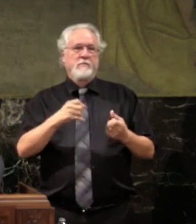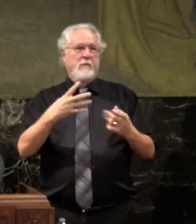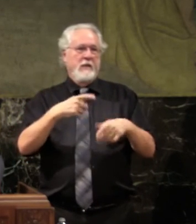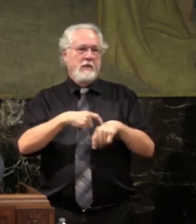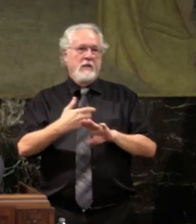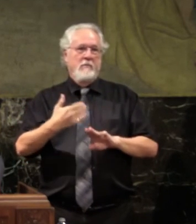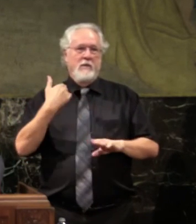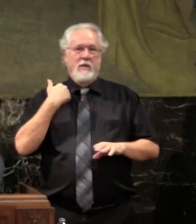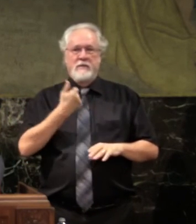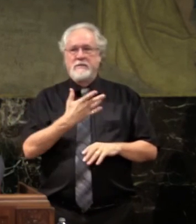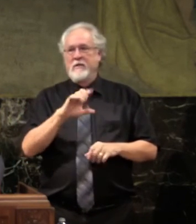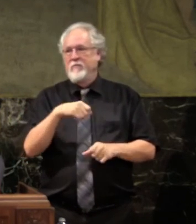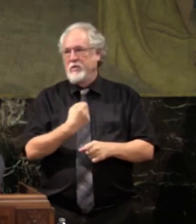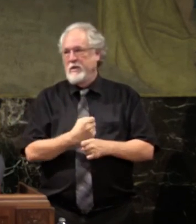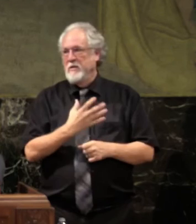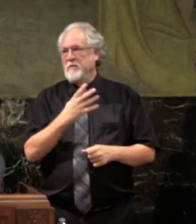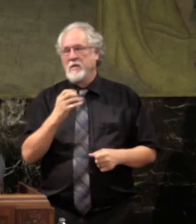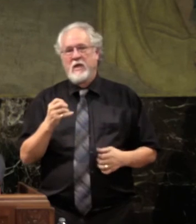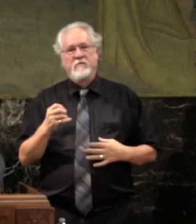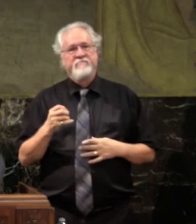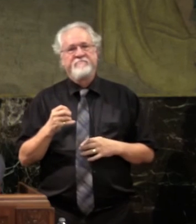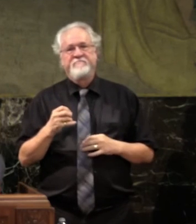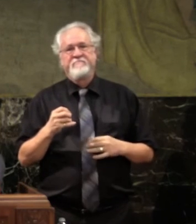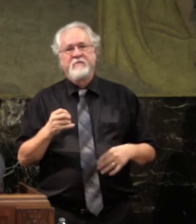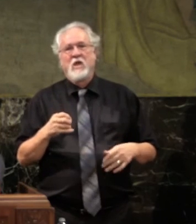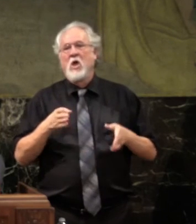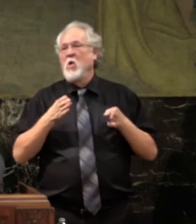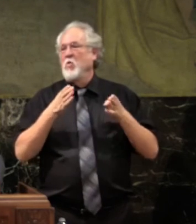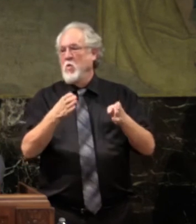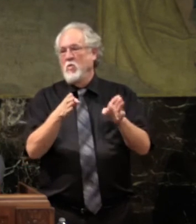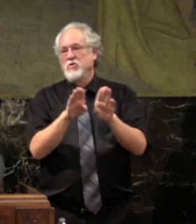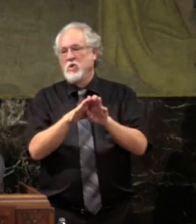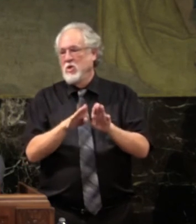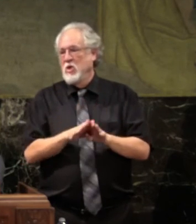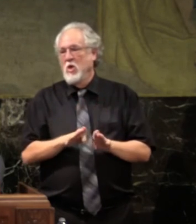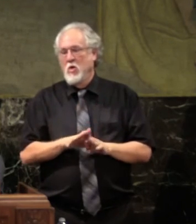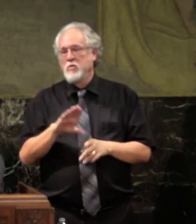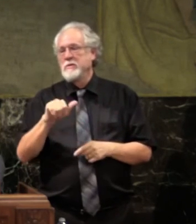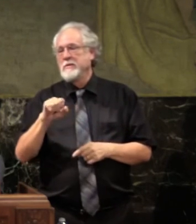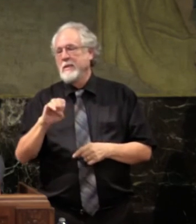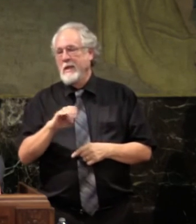several years and roads are closed on a case-by-case basis and schools are